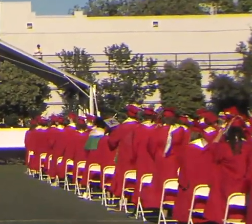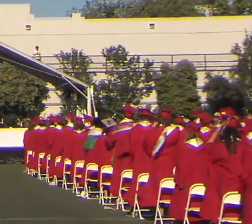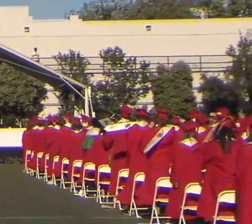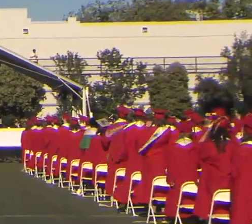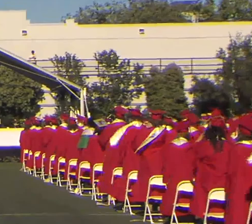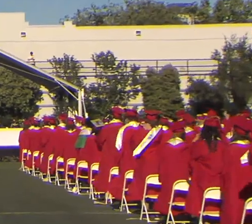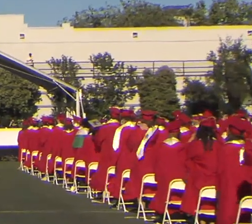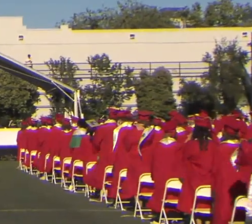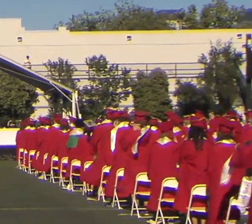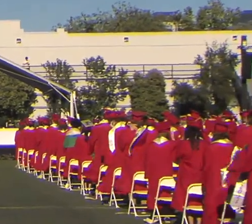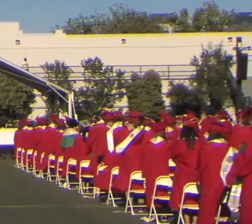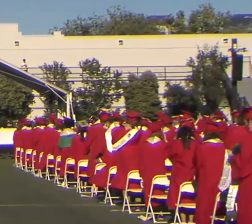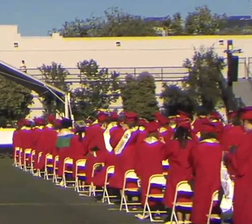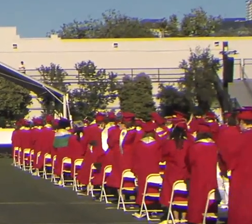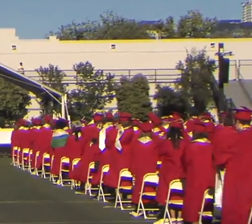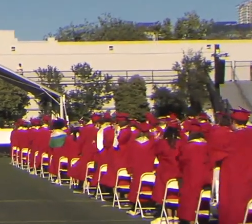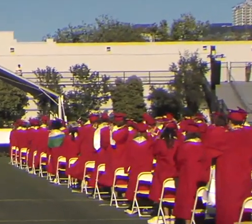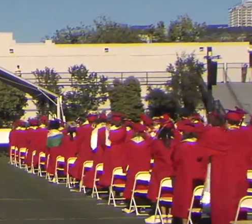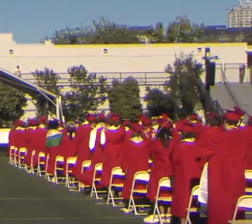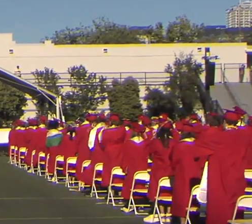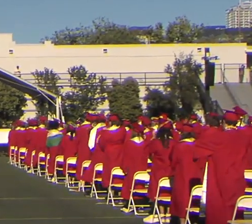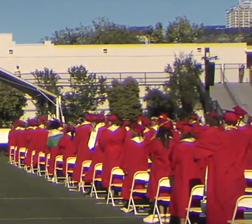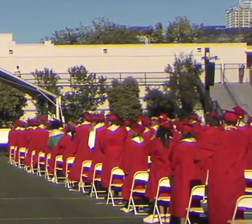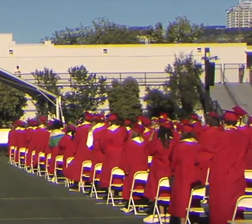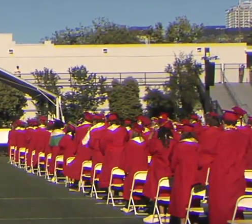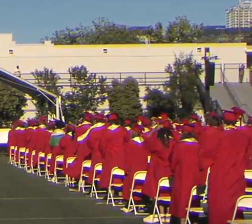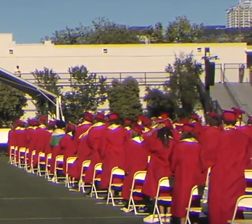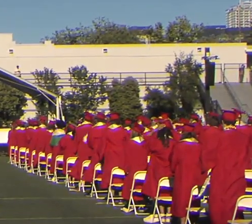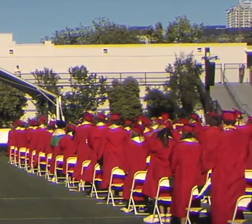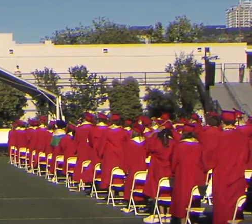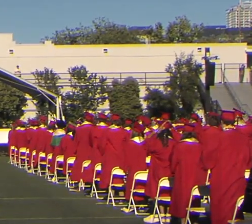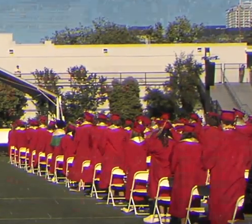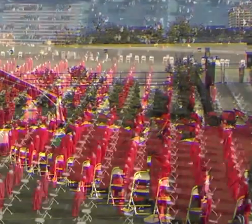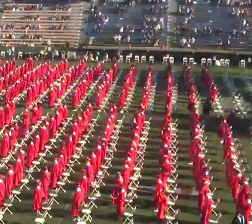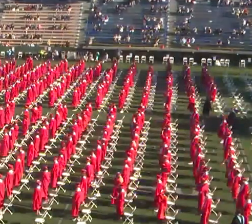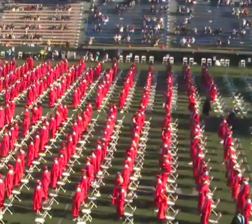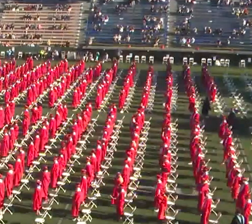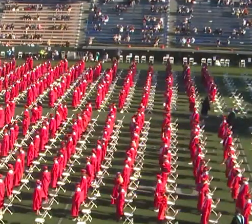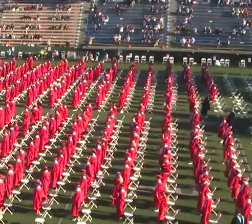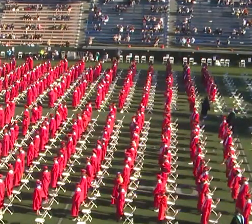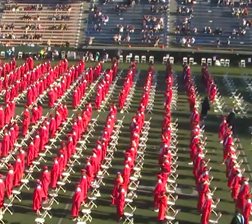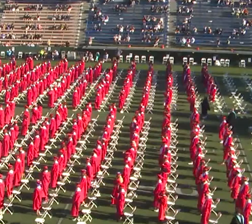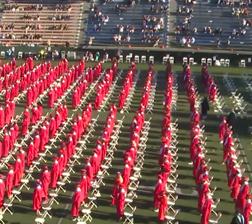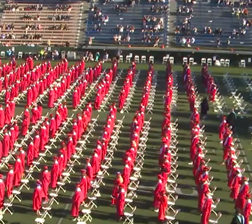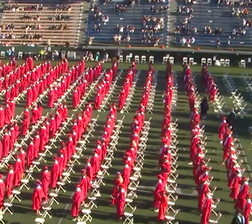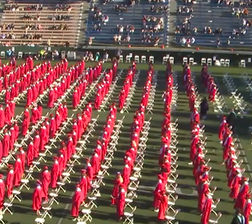The turning of the tassels from right to left represents the moment when you move from a student to a graduate.